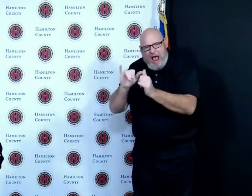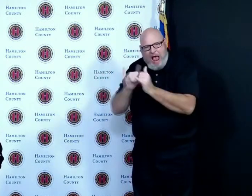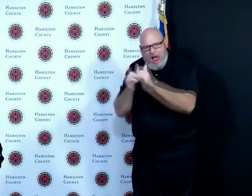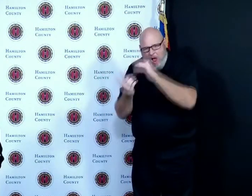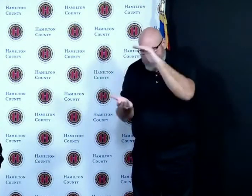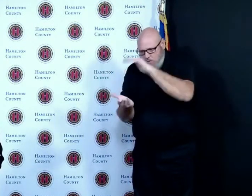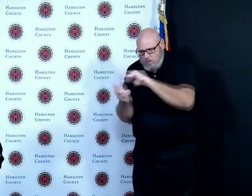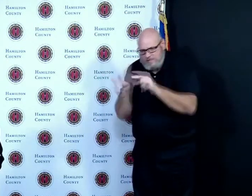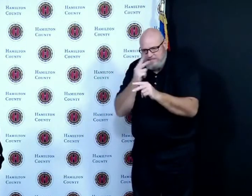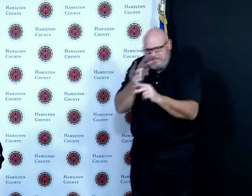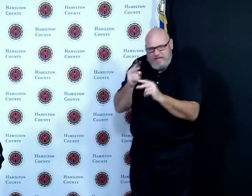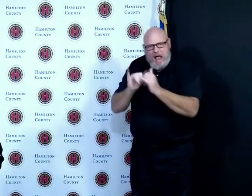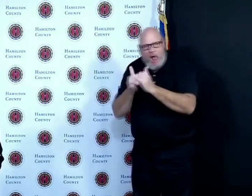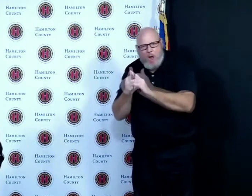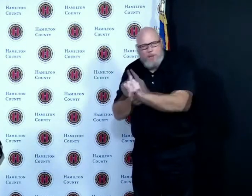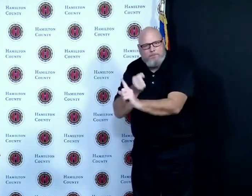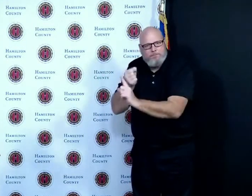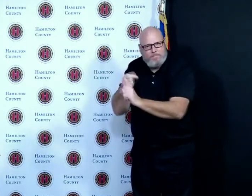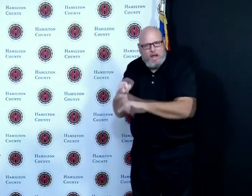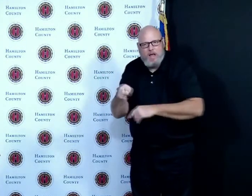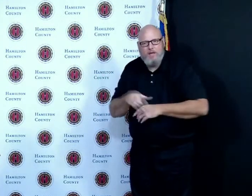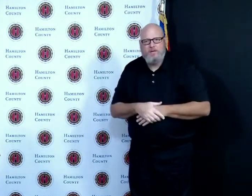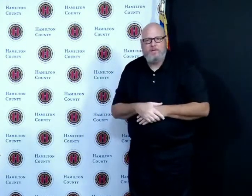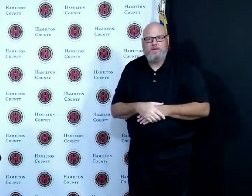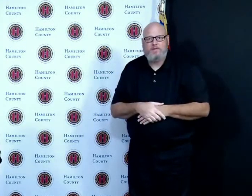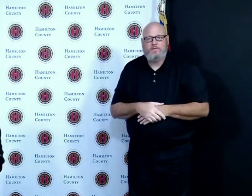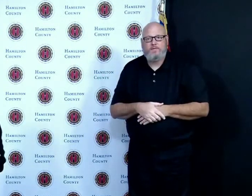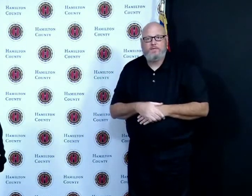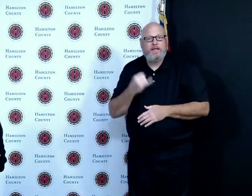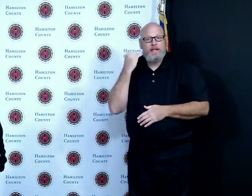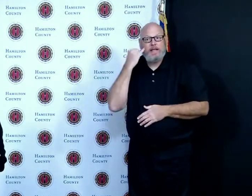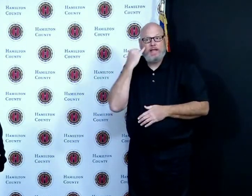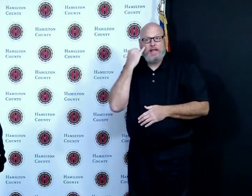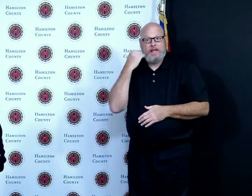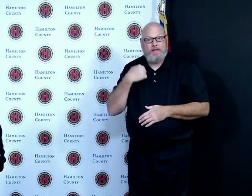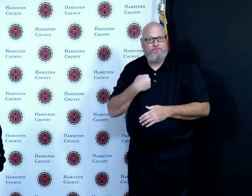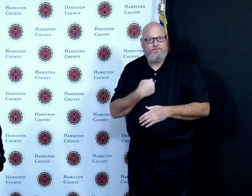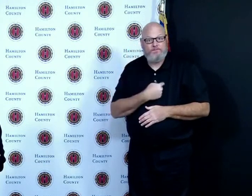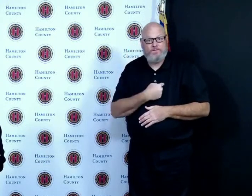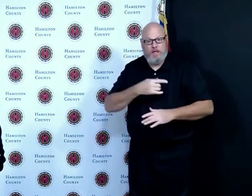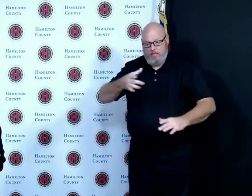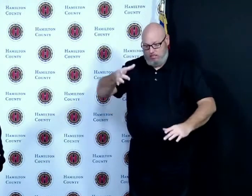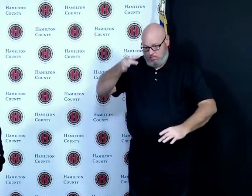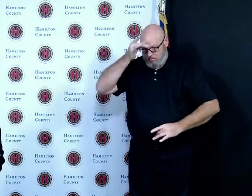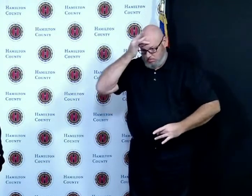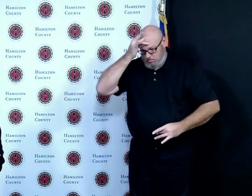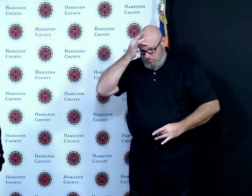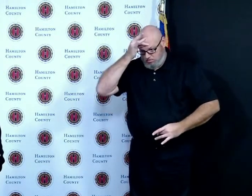businesses for rental systems to public health to set up testing programs contact tracing